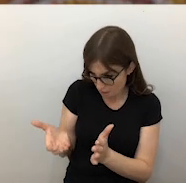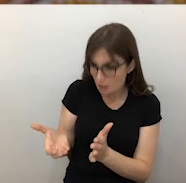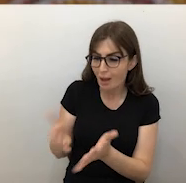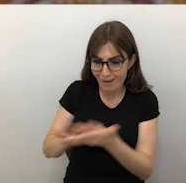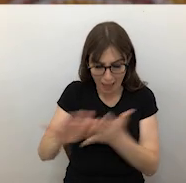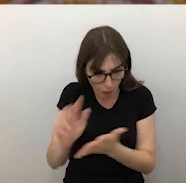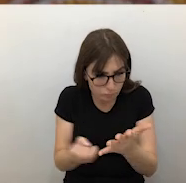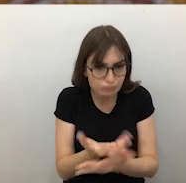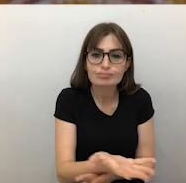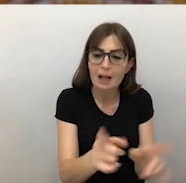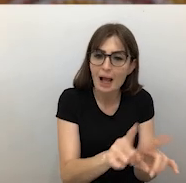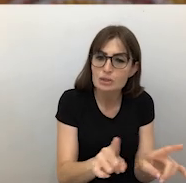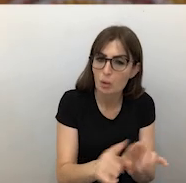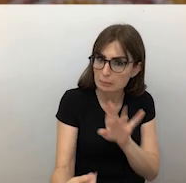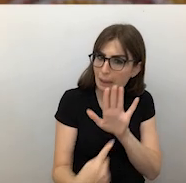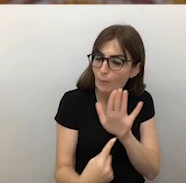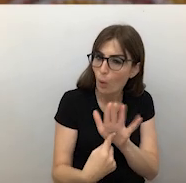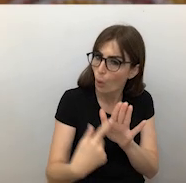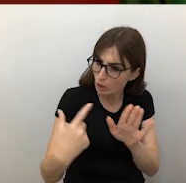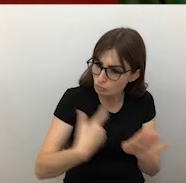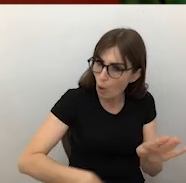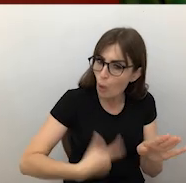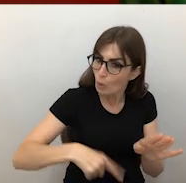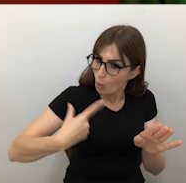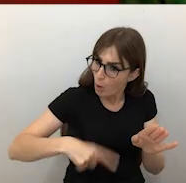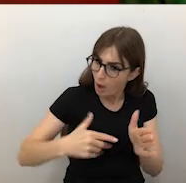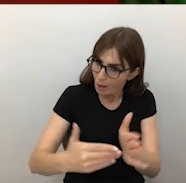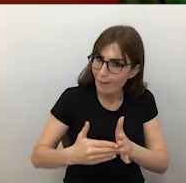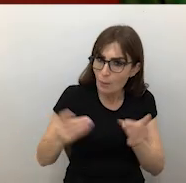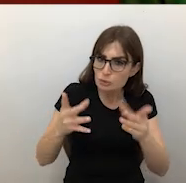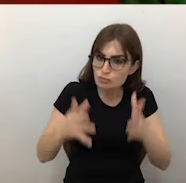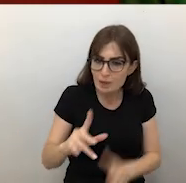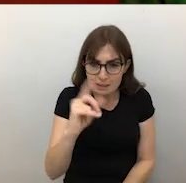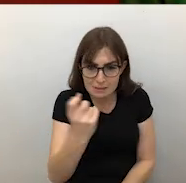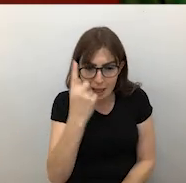where the cash came from and how it was spent. It plays a critical role in helping directors